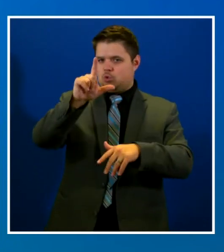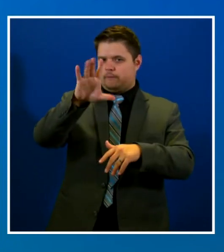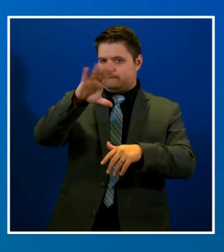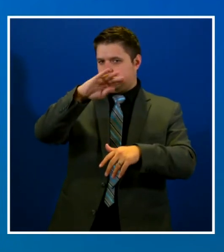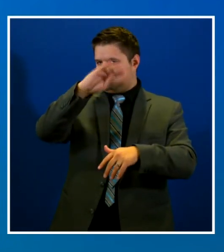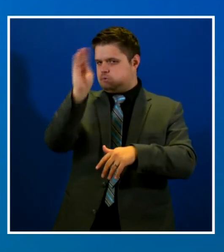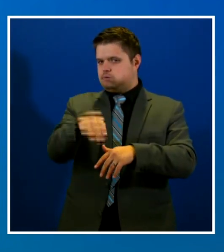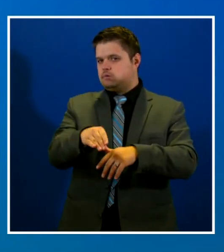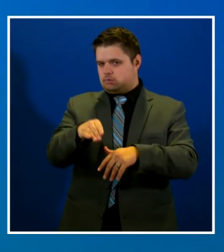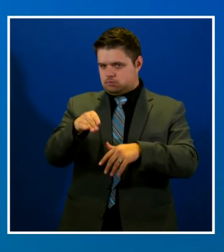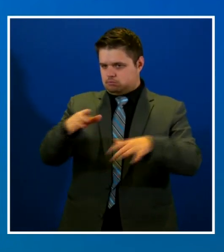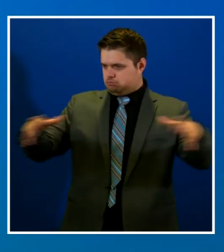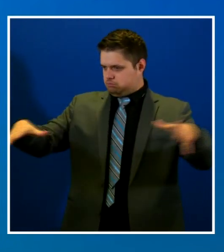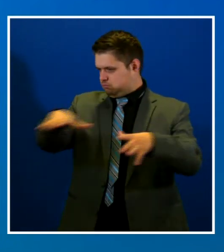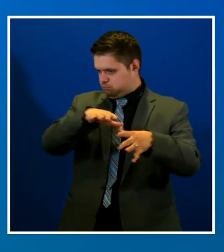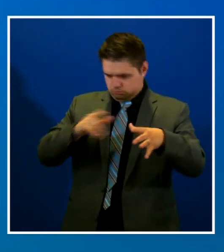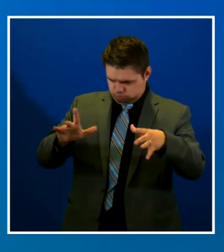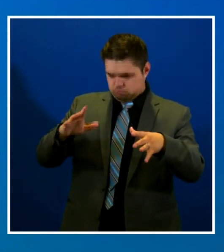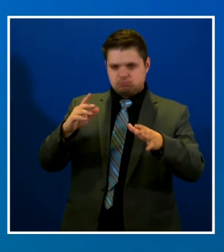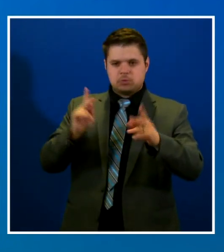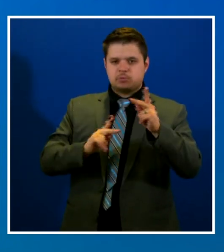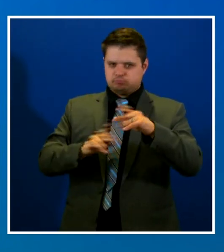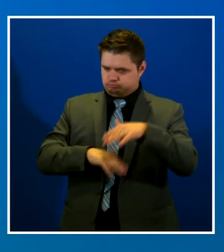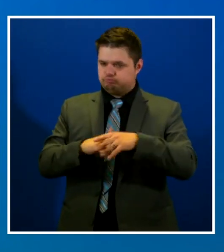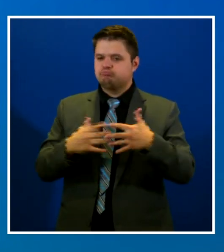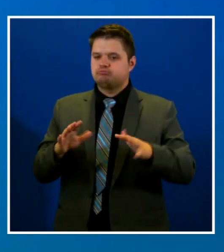indoor entertainment, such as theaters and bowling alleys can